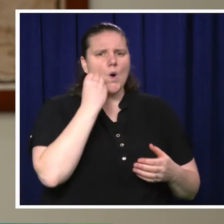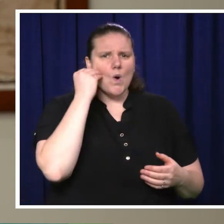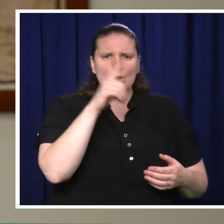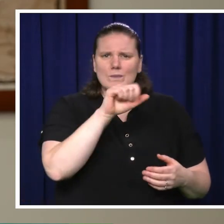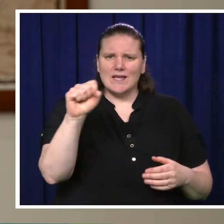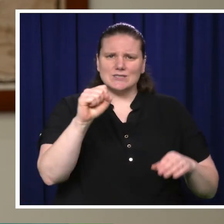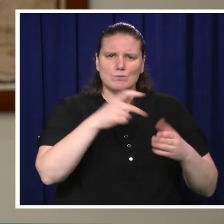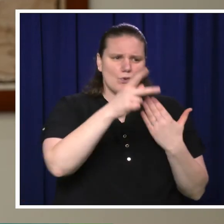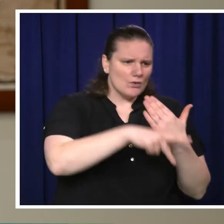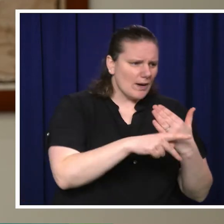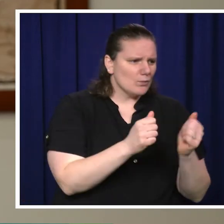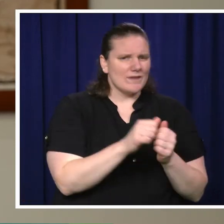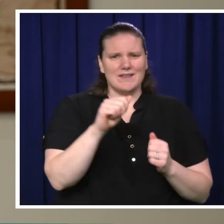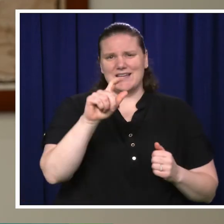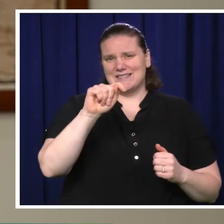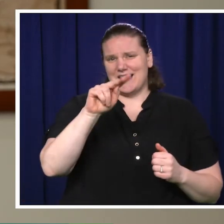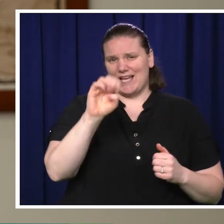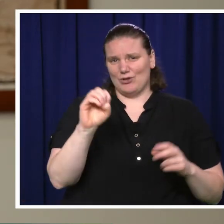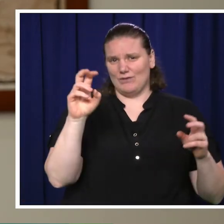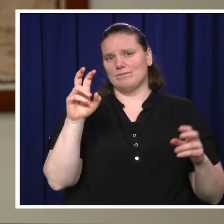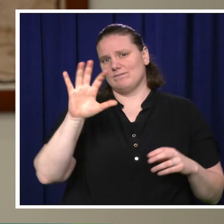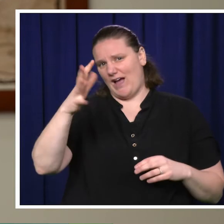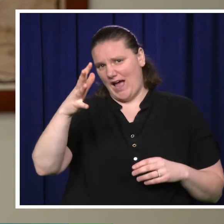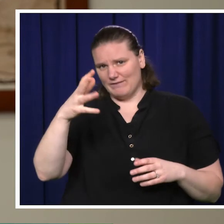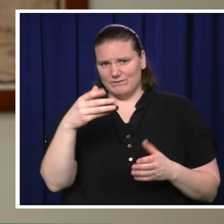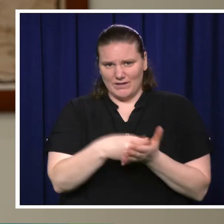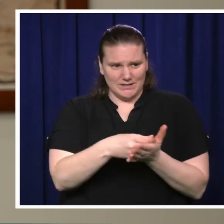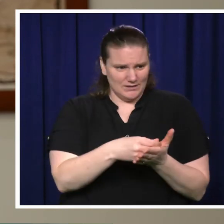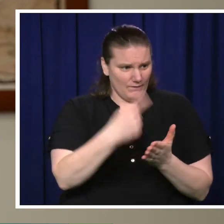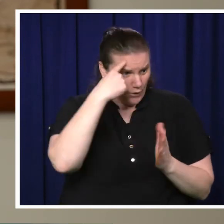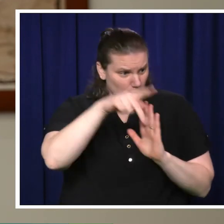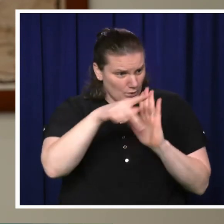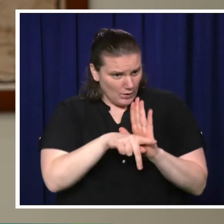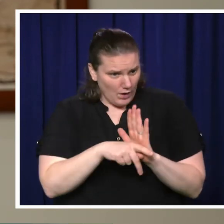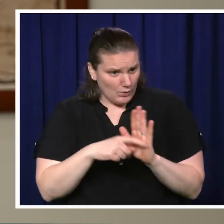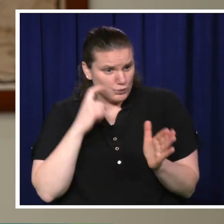They supplemented existing homeless programs with Title five funding for the implementation of pandemic